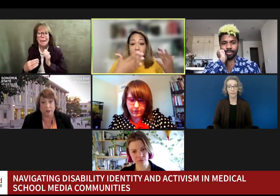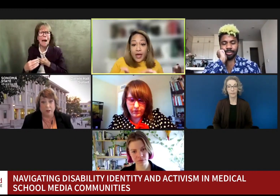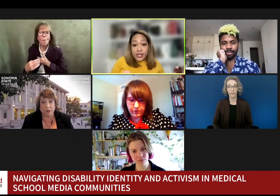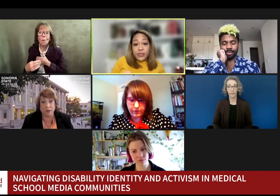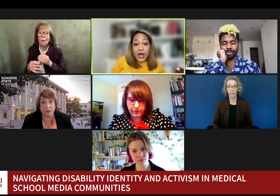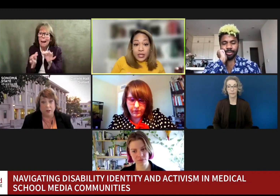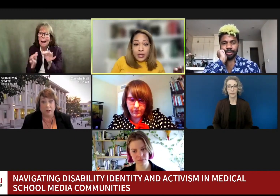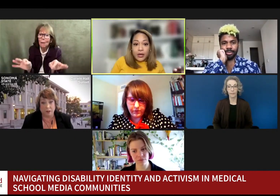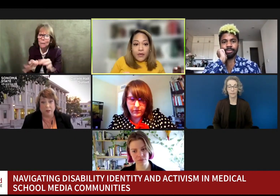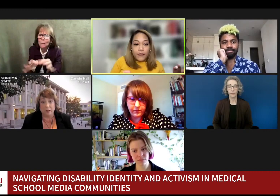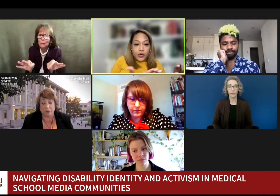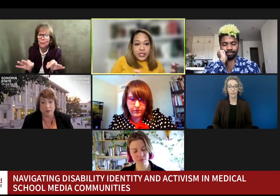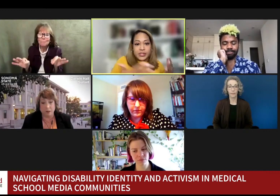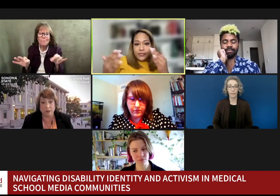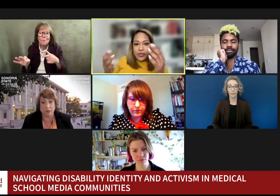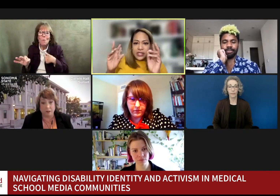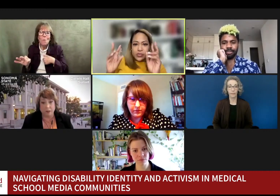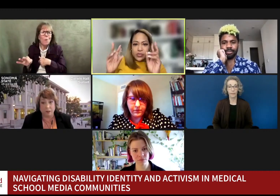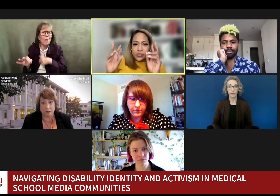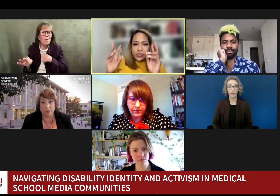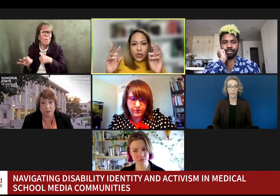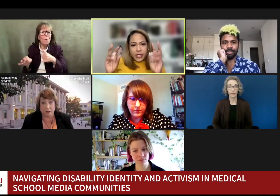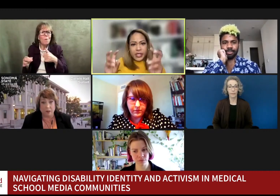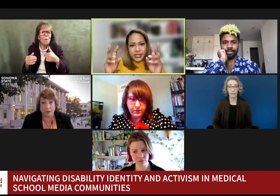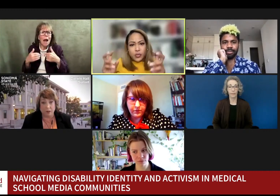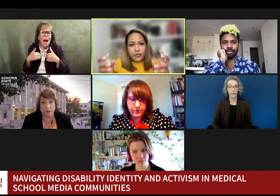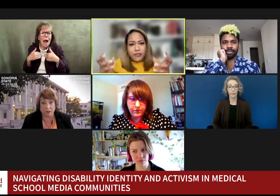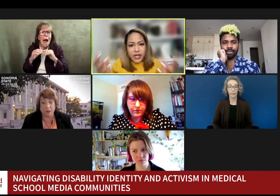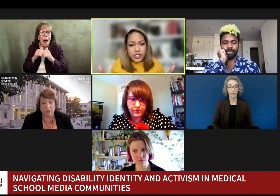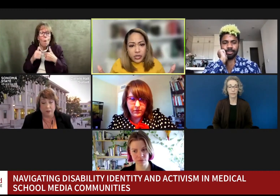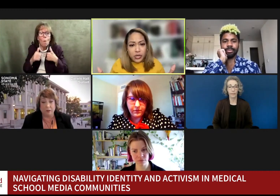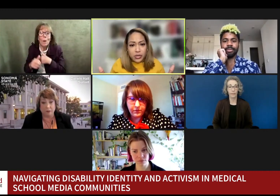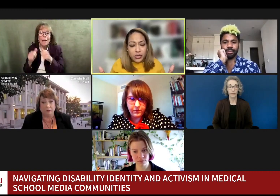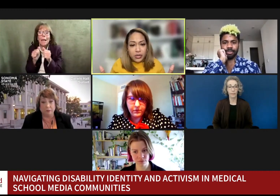this is what we are expecting verses this is What we consider professional.